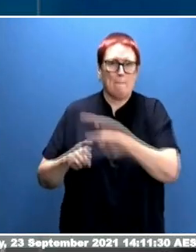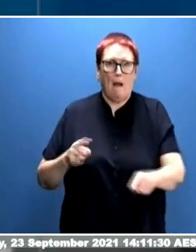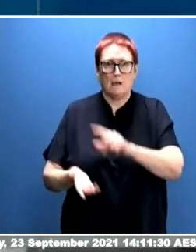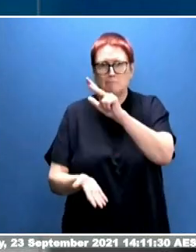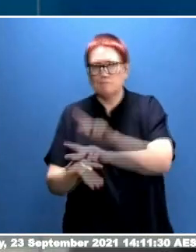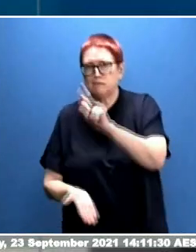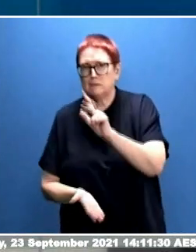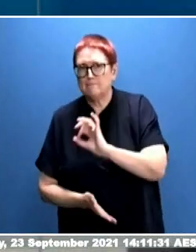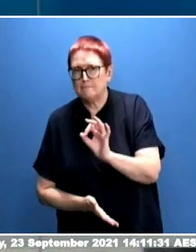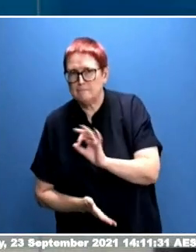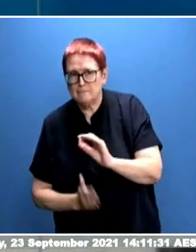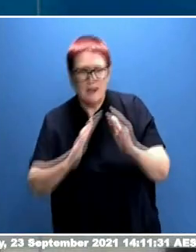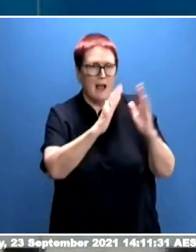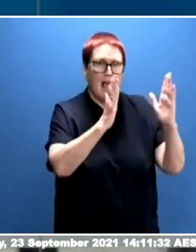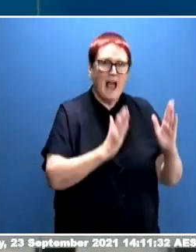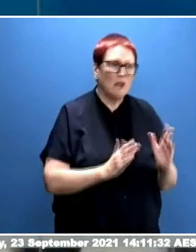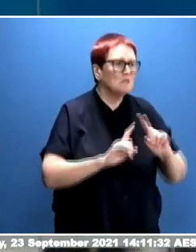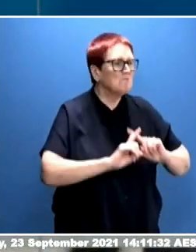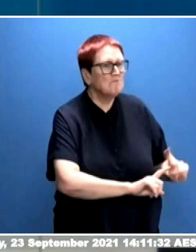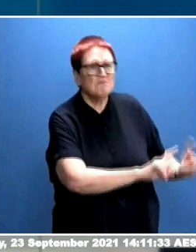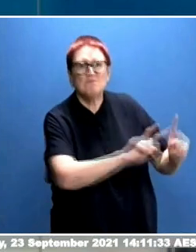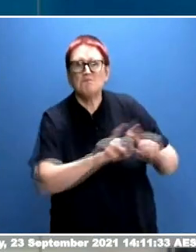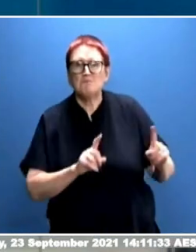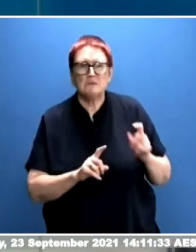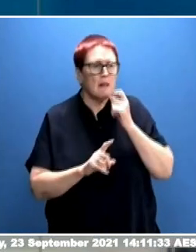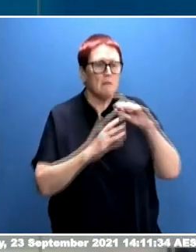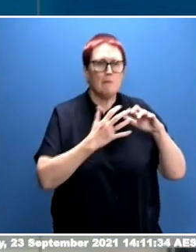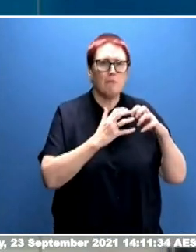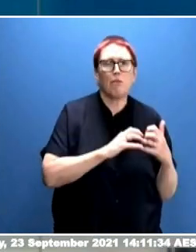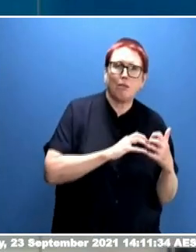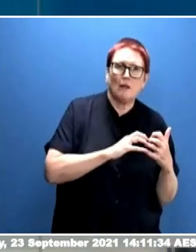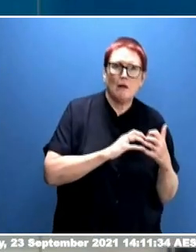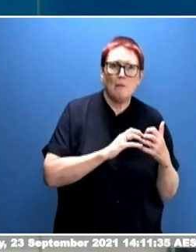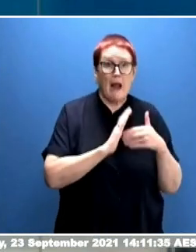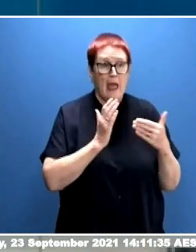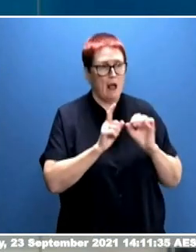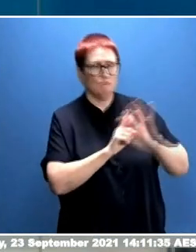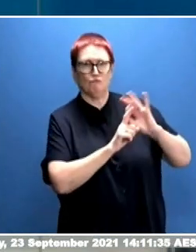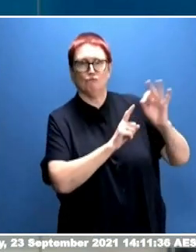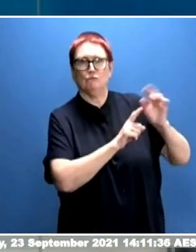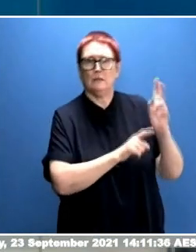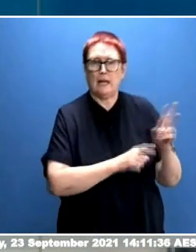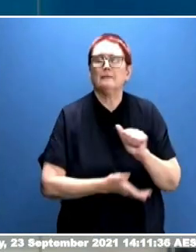then used for other things, but now it's been repurposed and refurbished? Yes. I see.